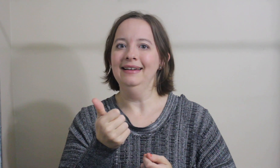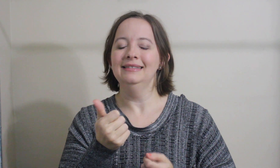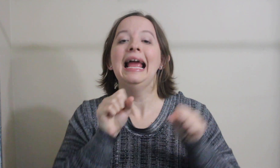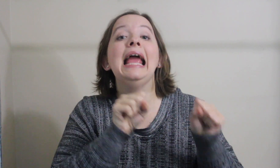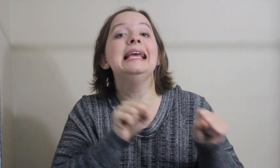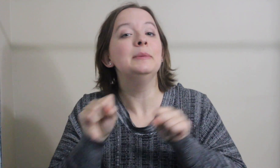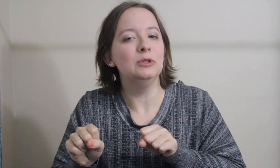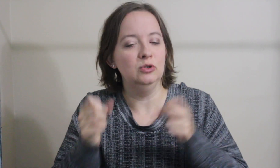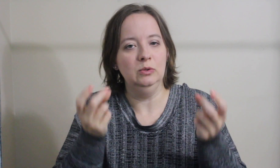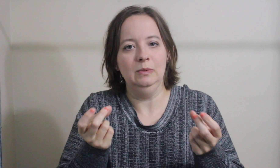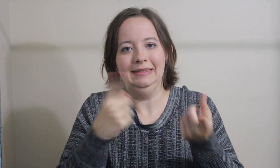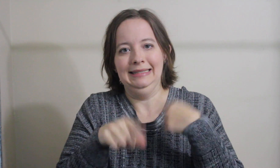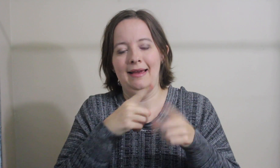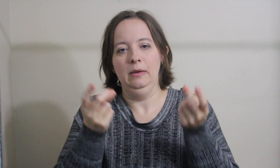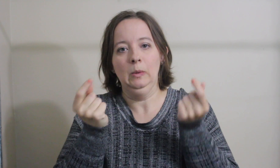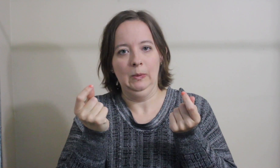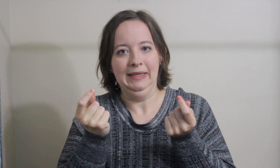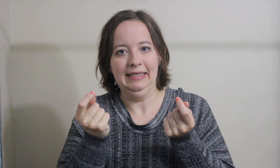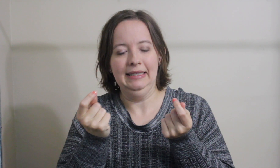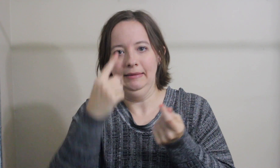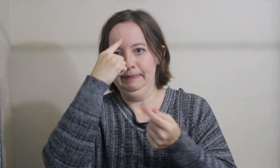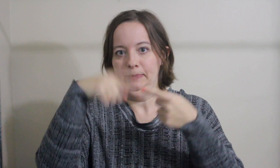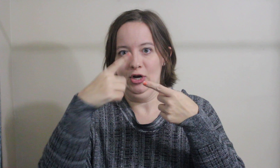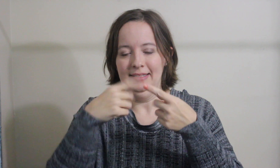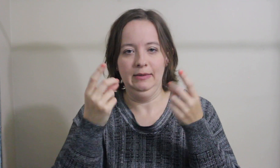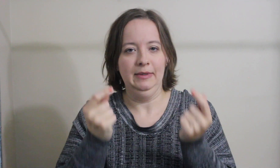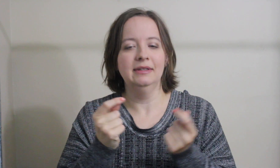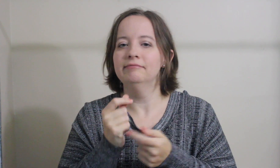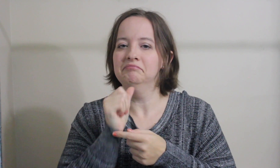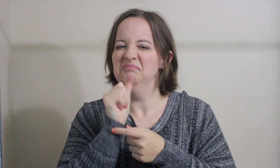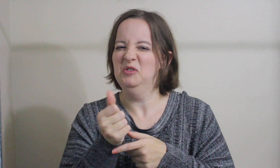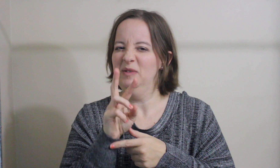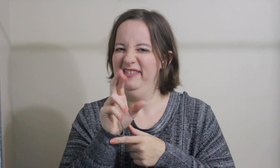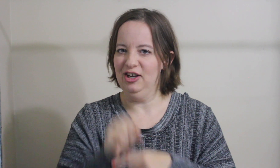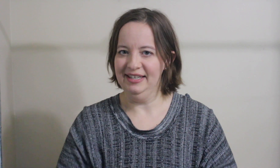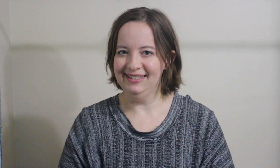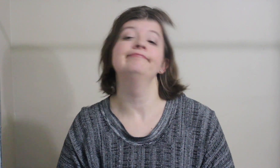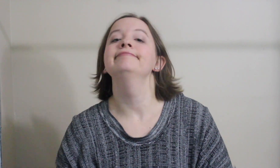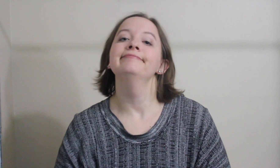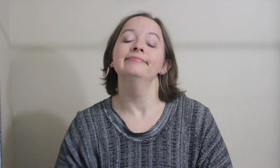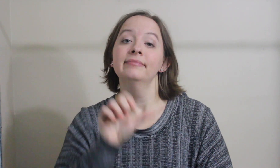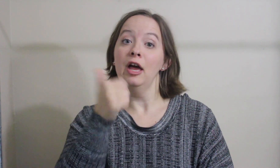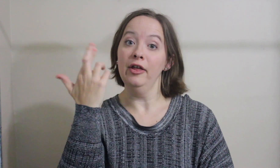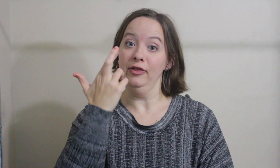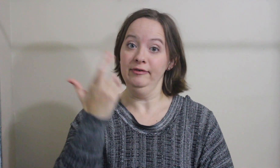If you're not able to sign quickly in that sense, like you're not able to process it quickly, don't do VRS.